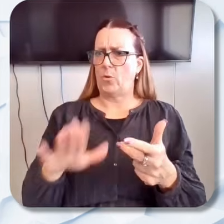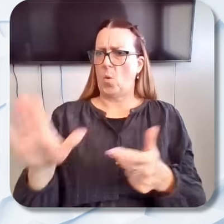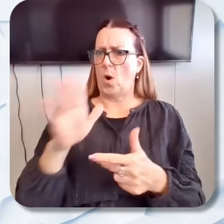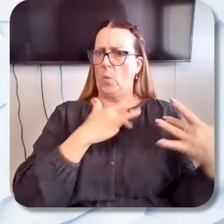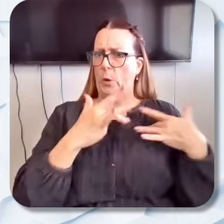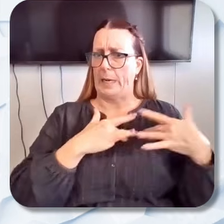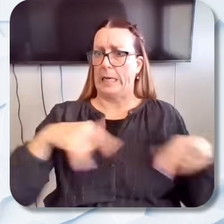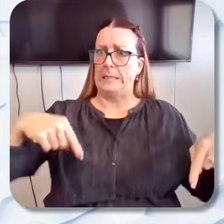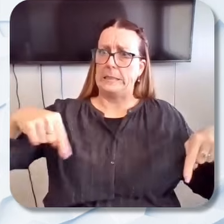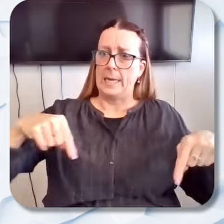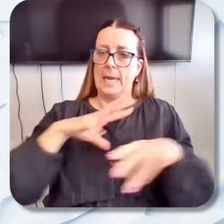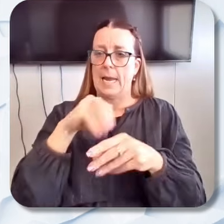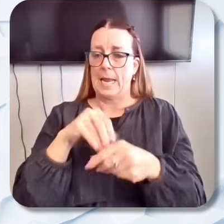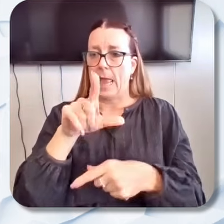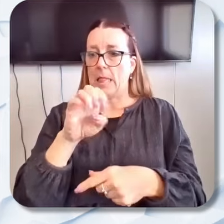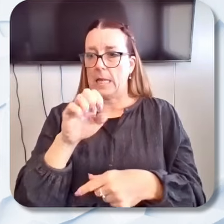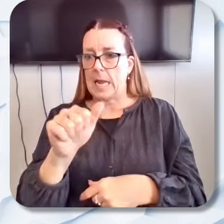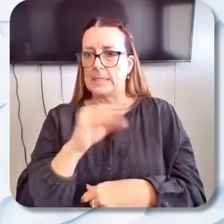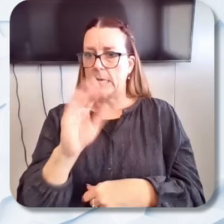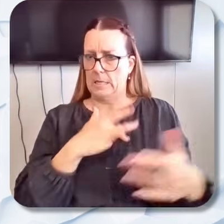exists within the LEAs and the concern.